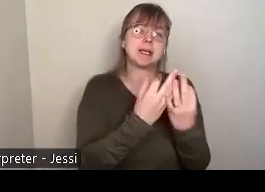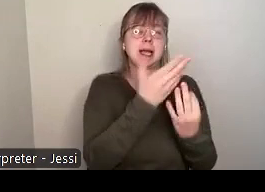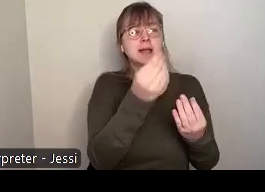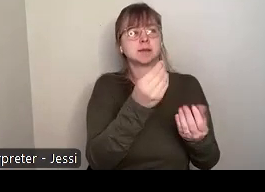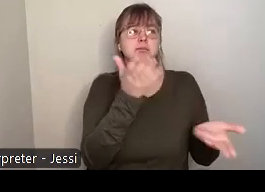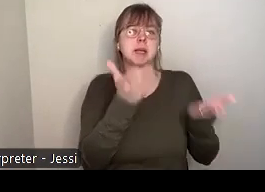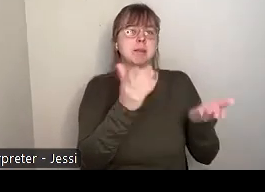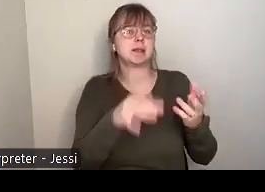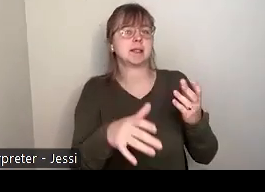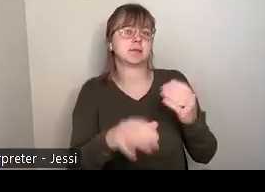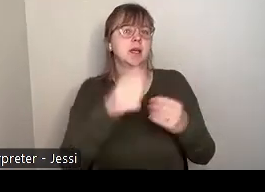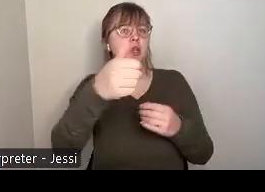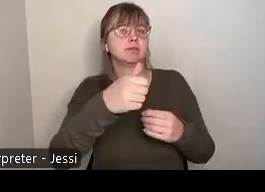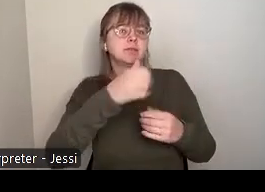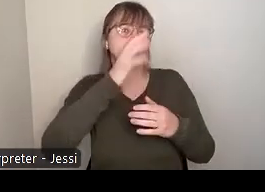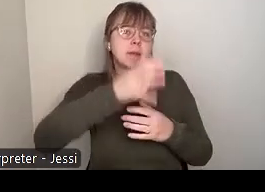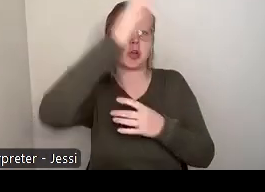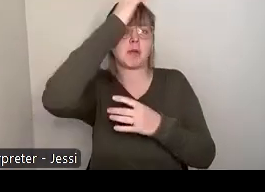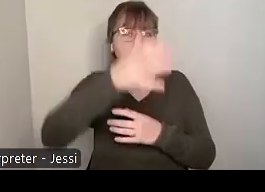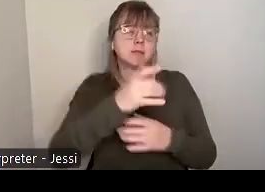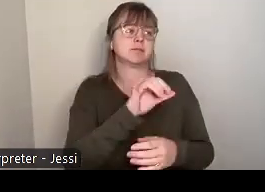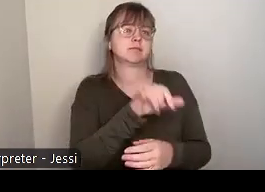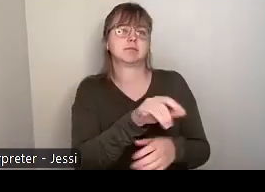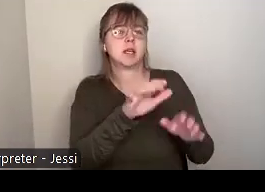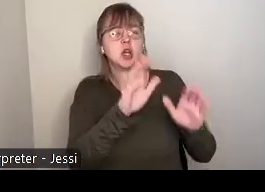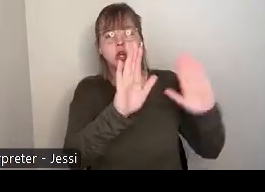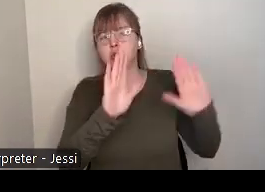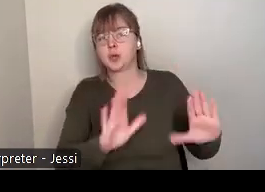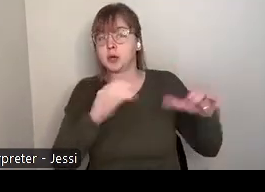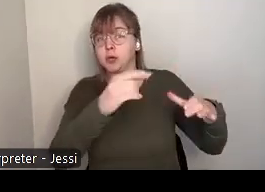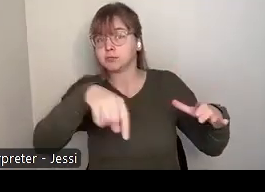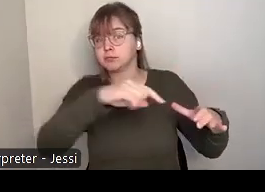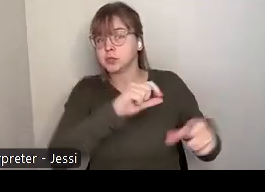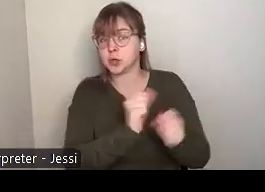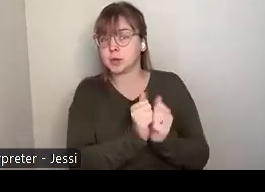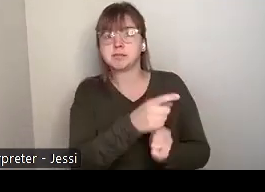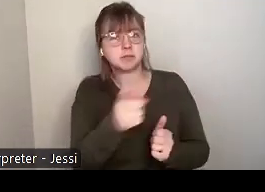it's a wonderful population to work with and you'll find out what do we do with babies and